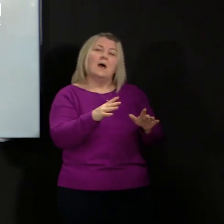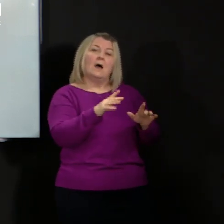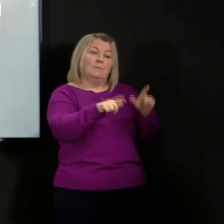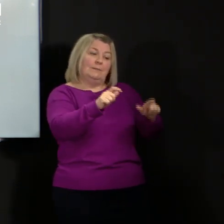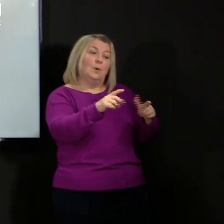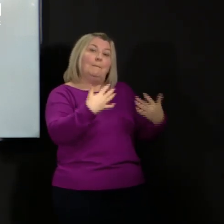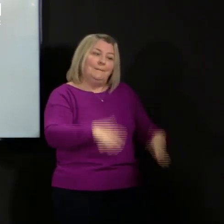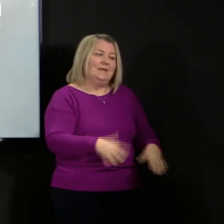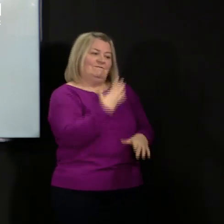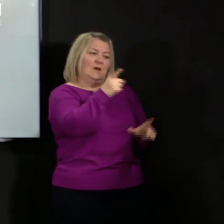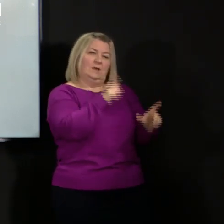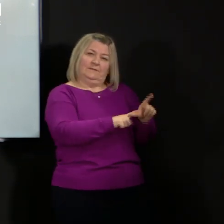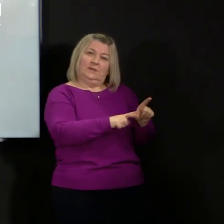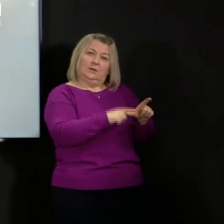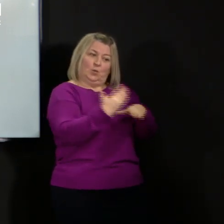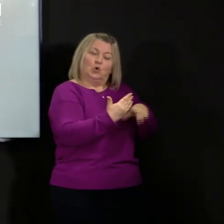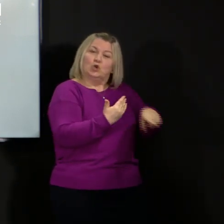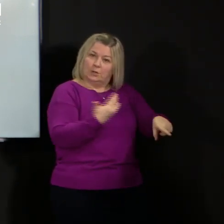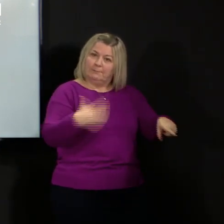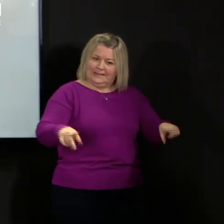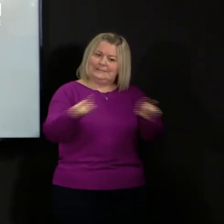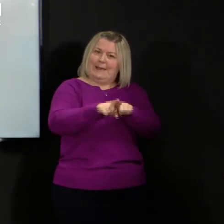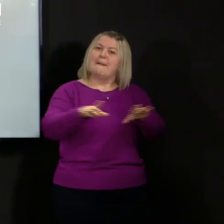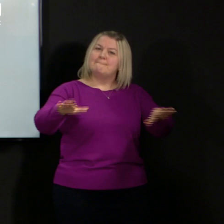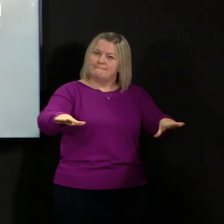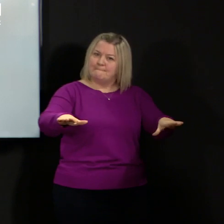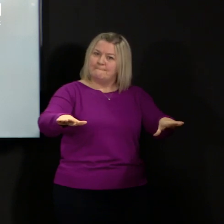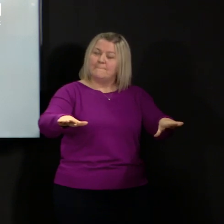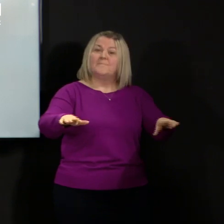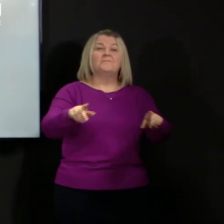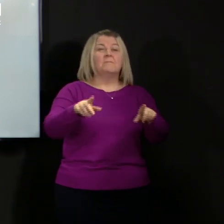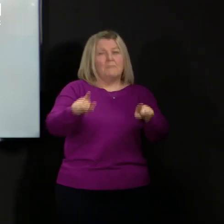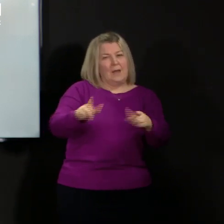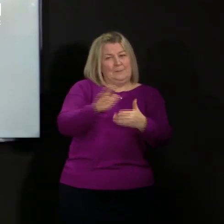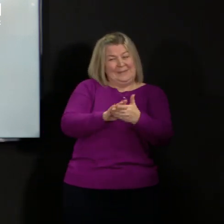disclosure checks are being fast-tracked so that we can get the benefit of those